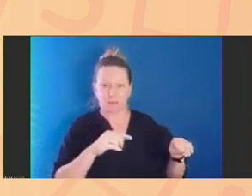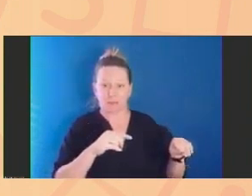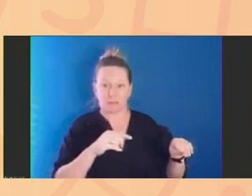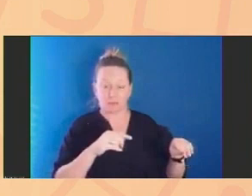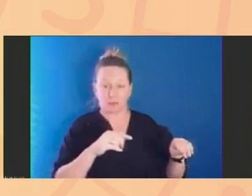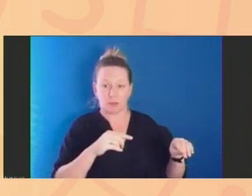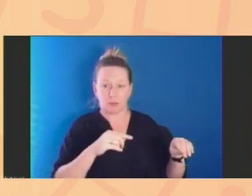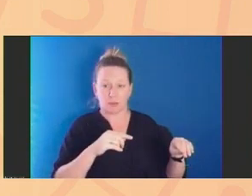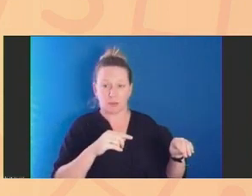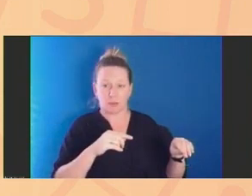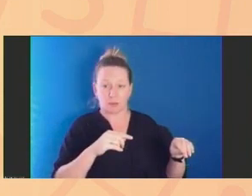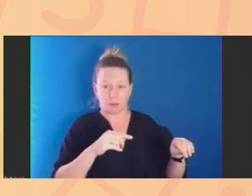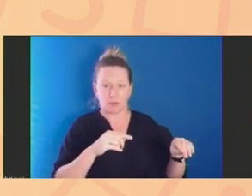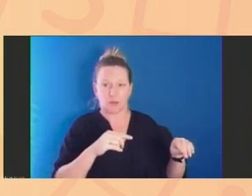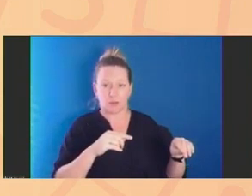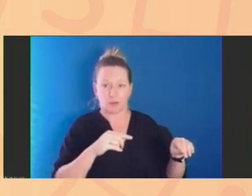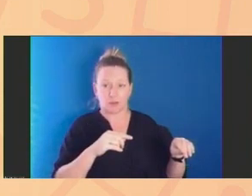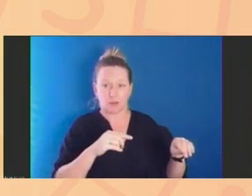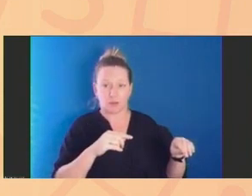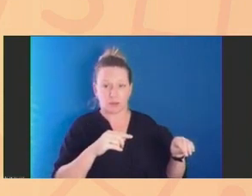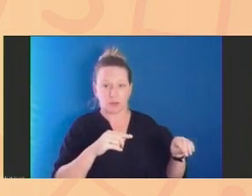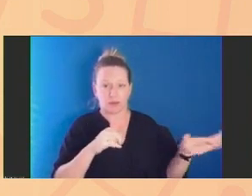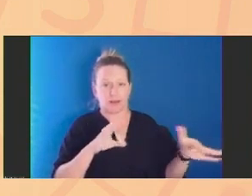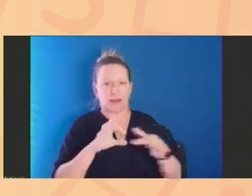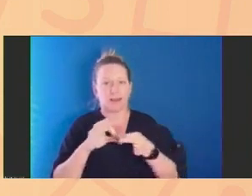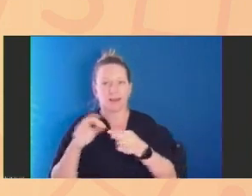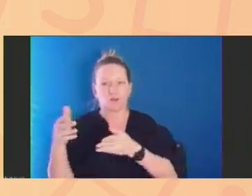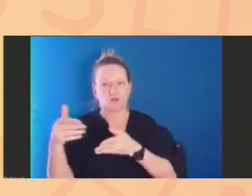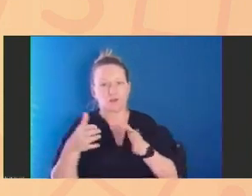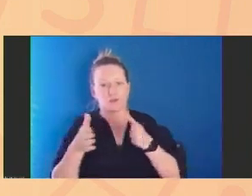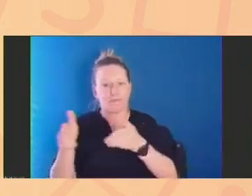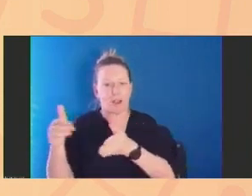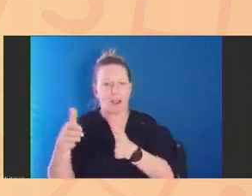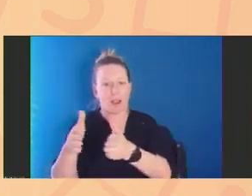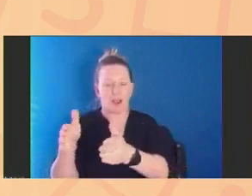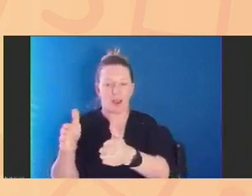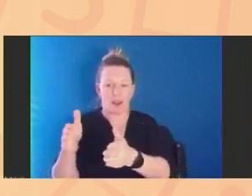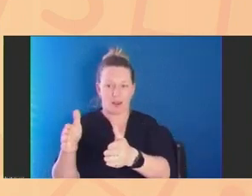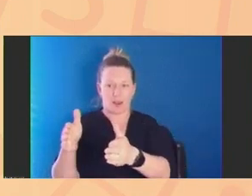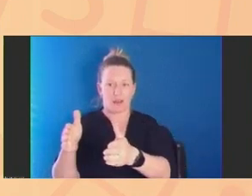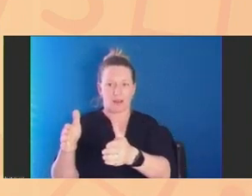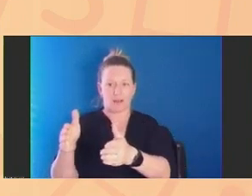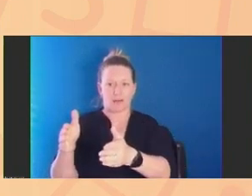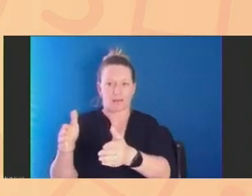So that's how we find mat is more, it's relayed to us when we go out on country